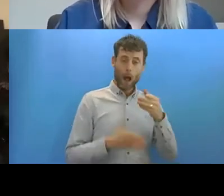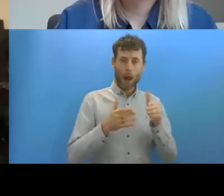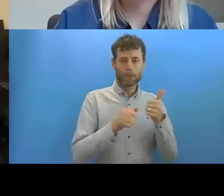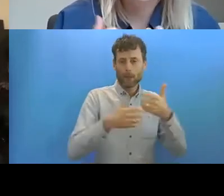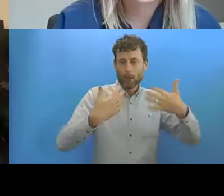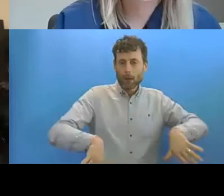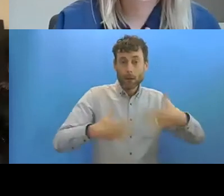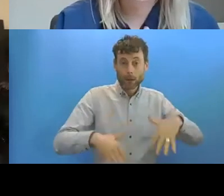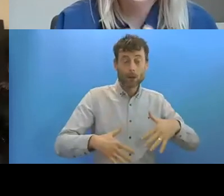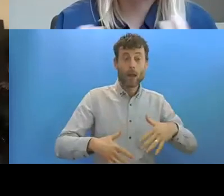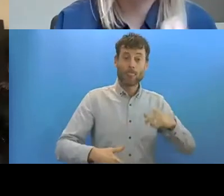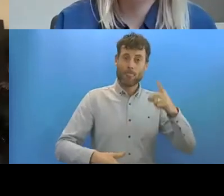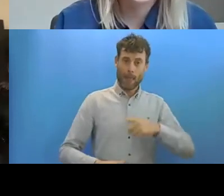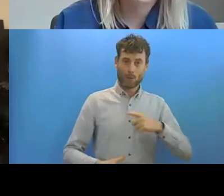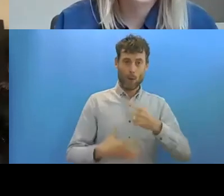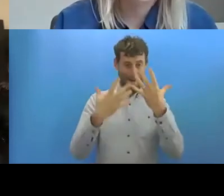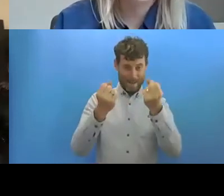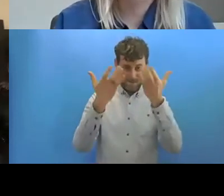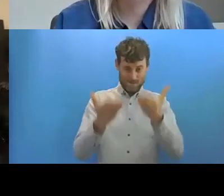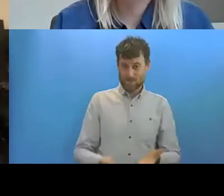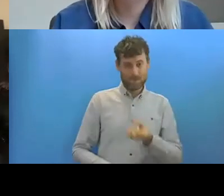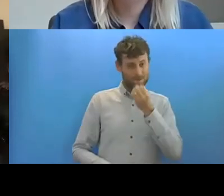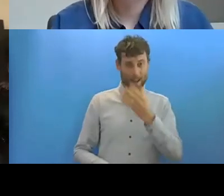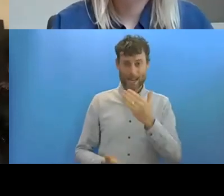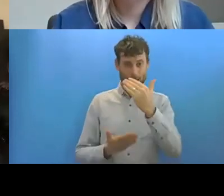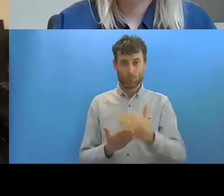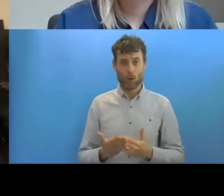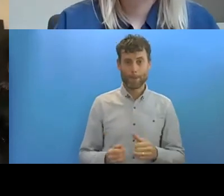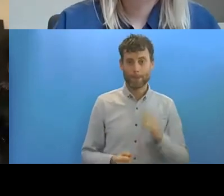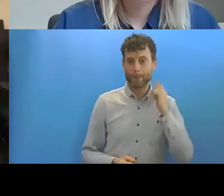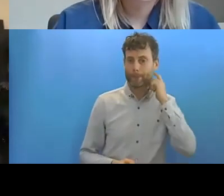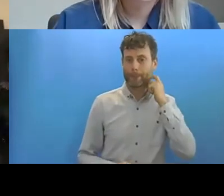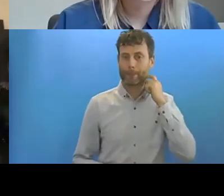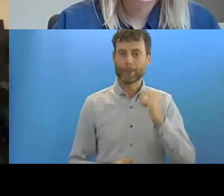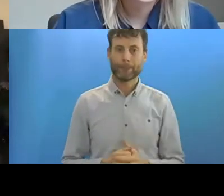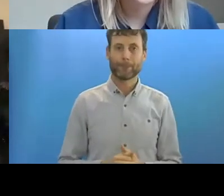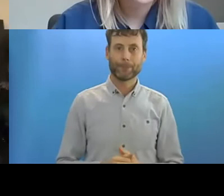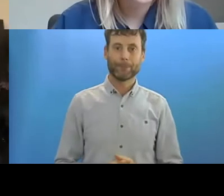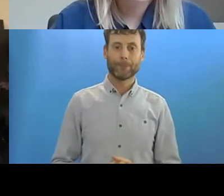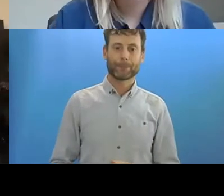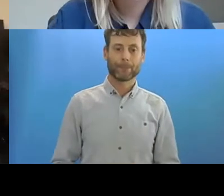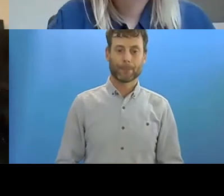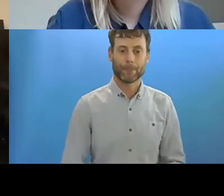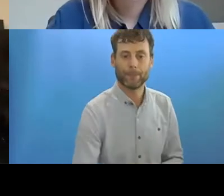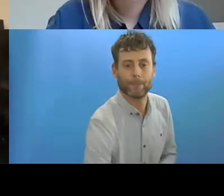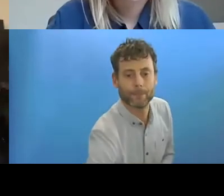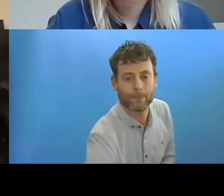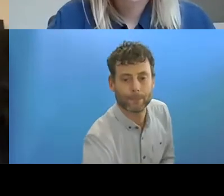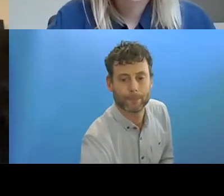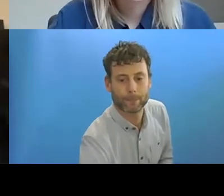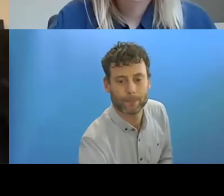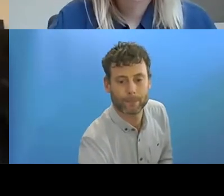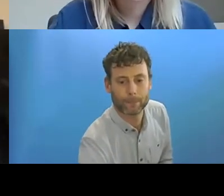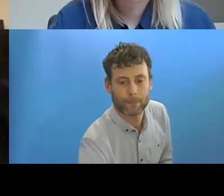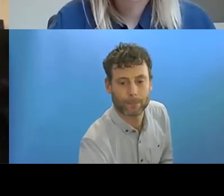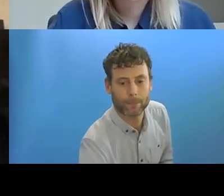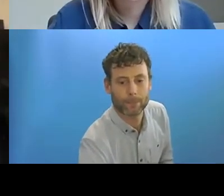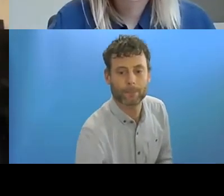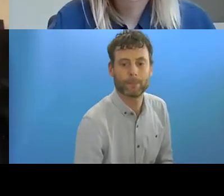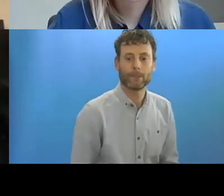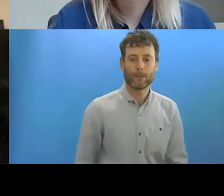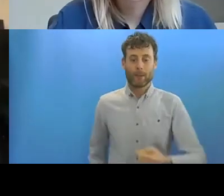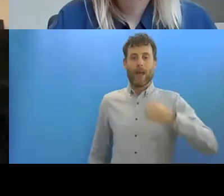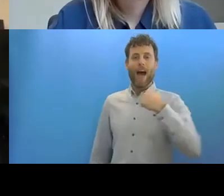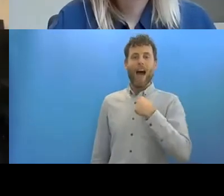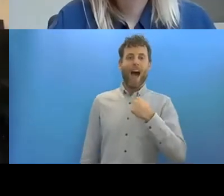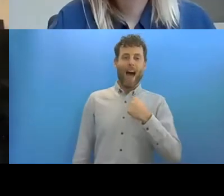Festival are extraordinary, so that's my - that's the thing I'm looking forward to the most.